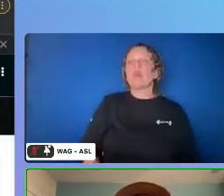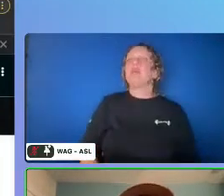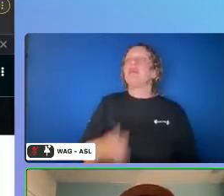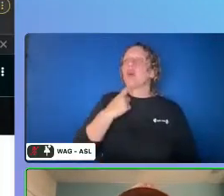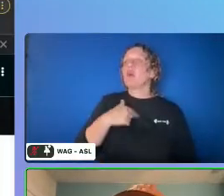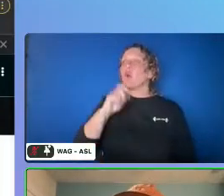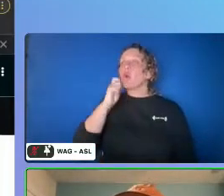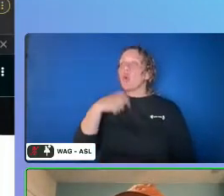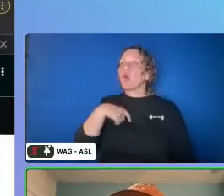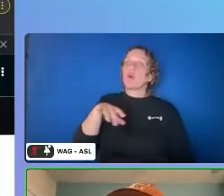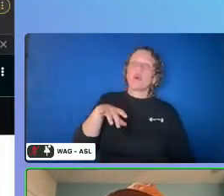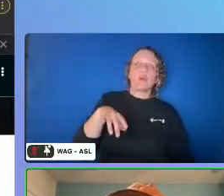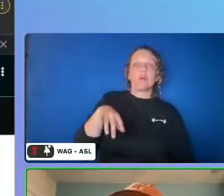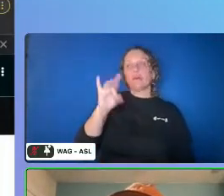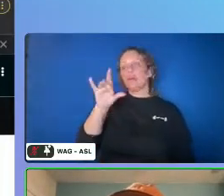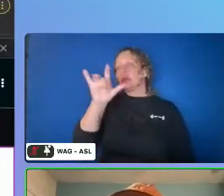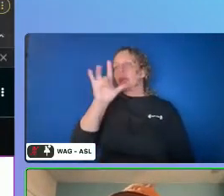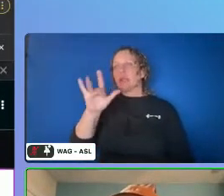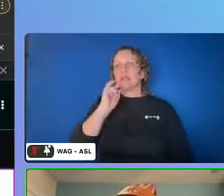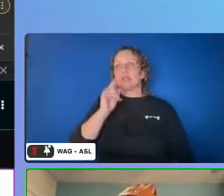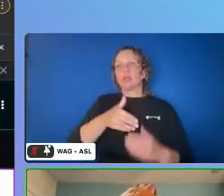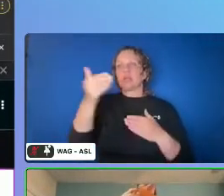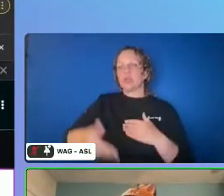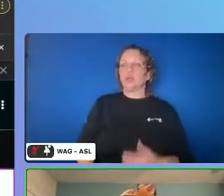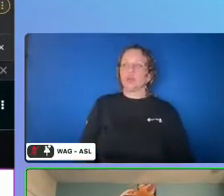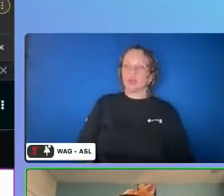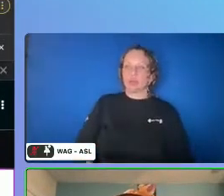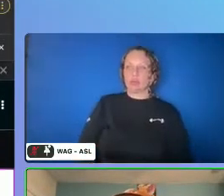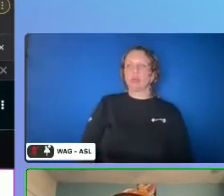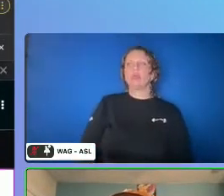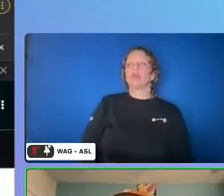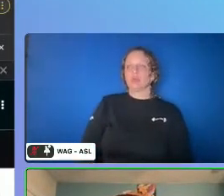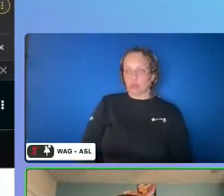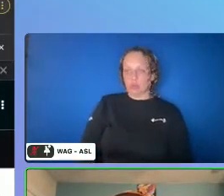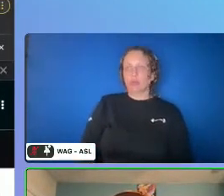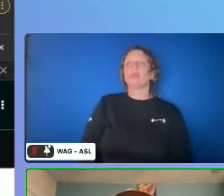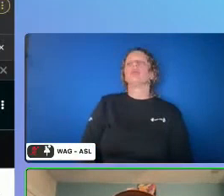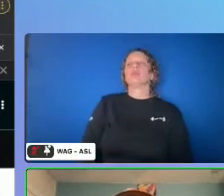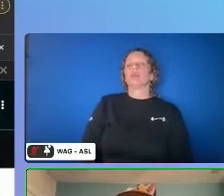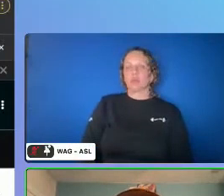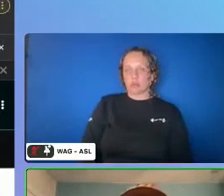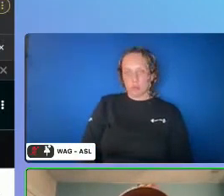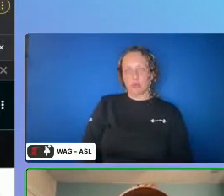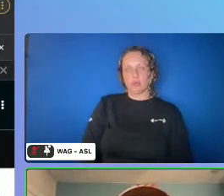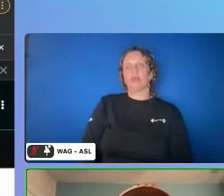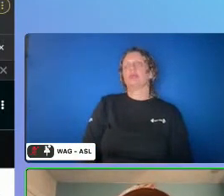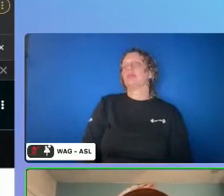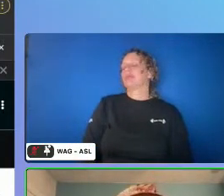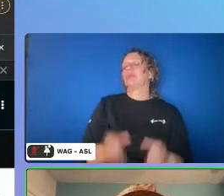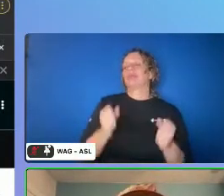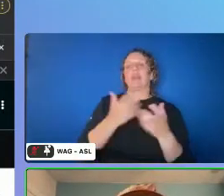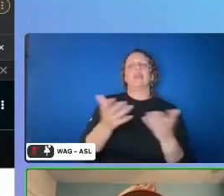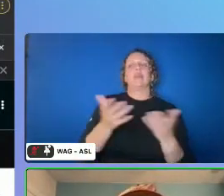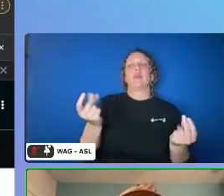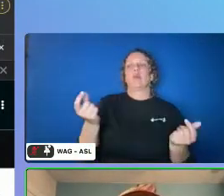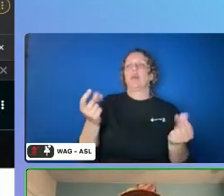we recorded all the tab stops, click Next to continue. All right, so it's doing a number of things very quickly. It took screenshots of elements